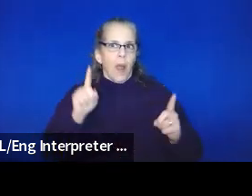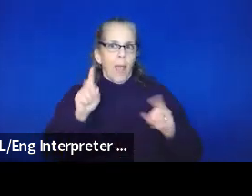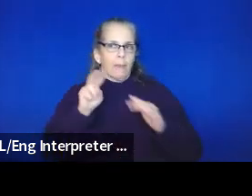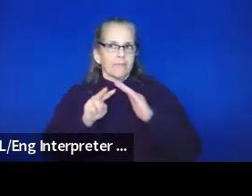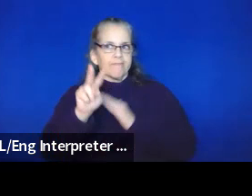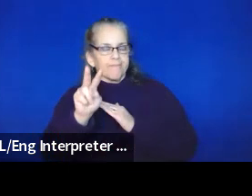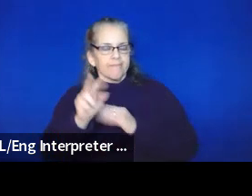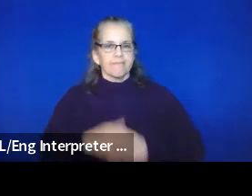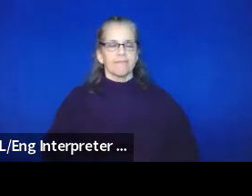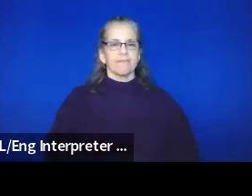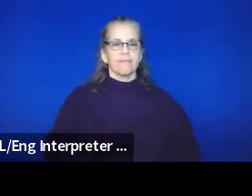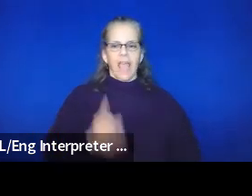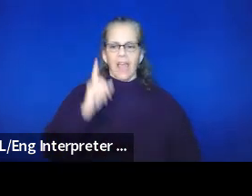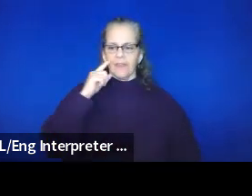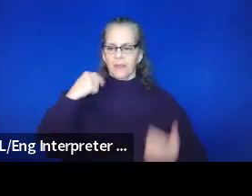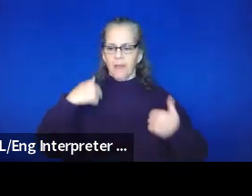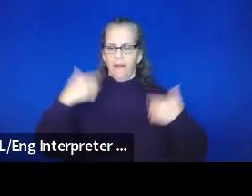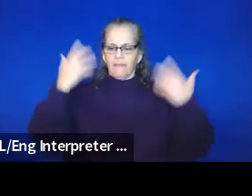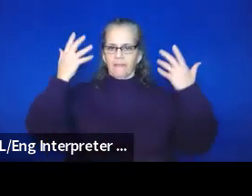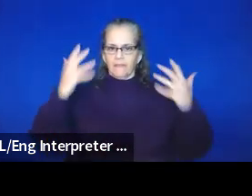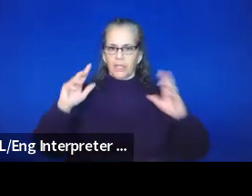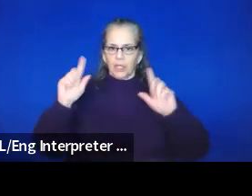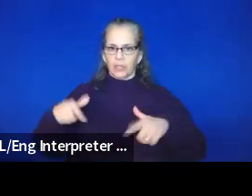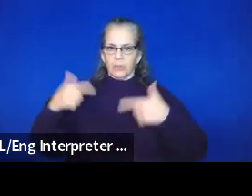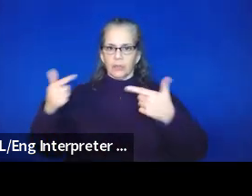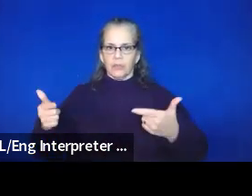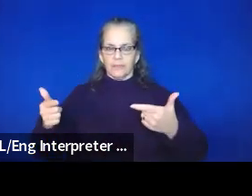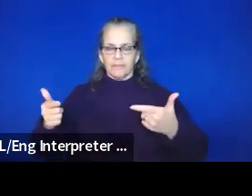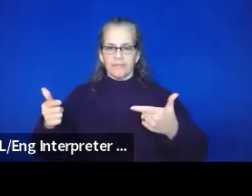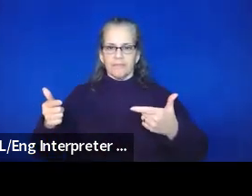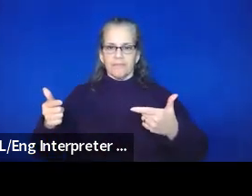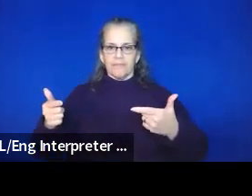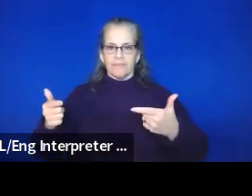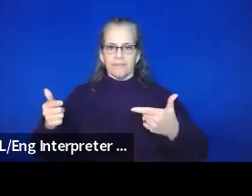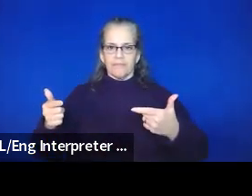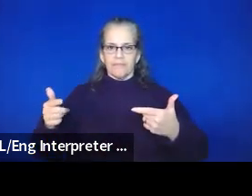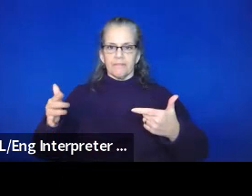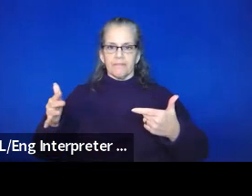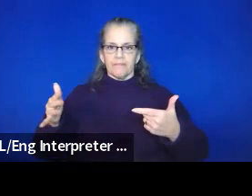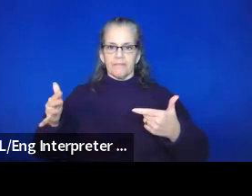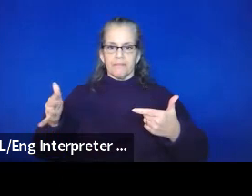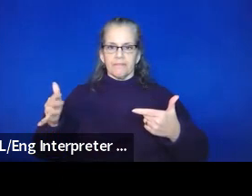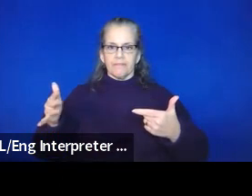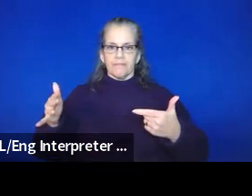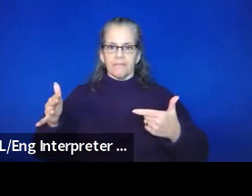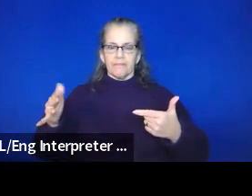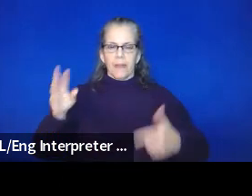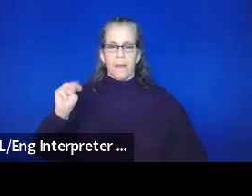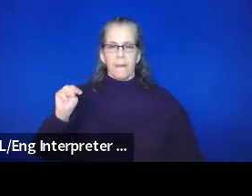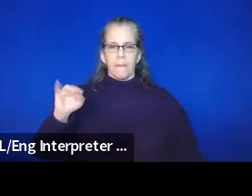And I think I am done. And I am going to turn it over to I believe Michael to field Q&As.